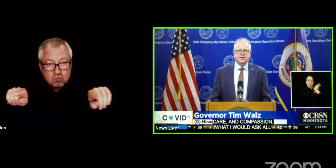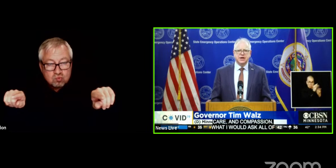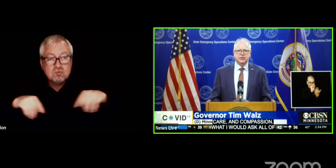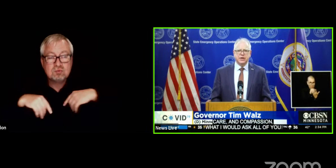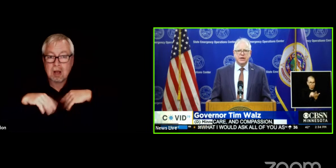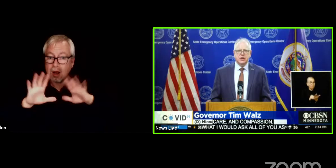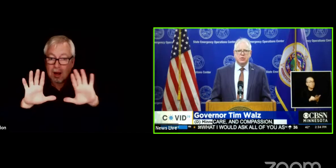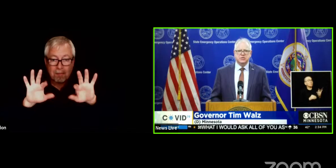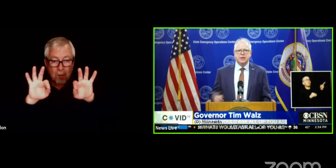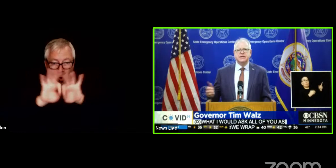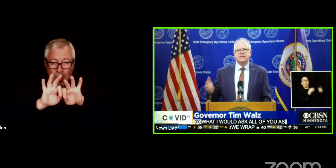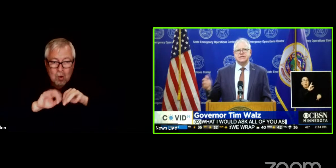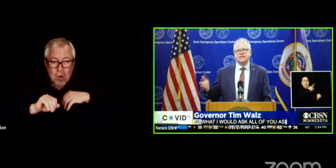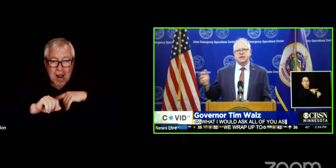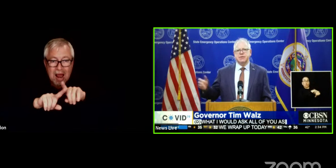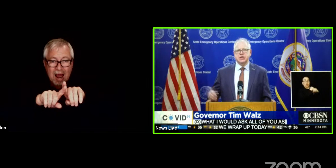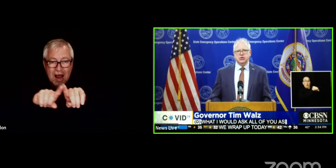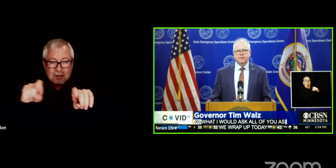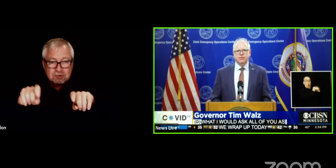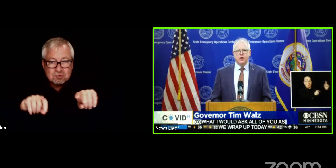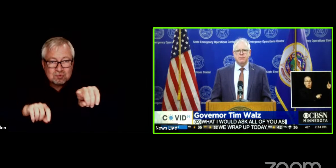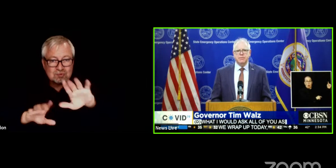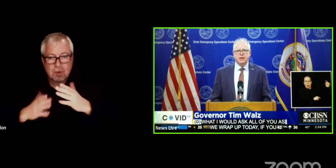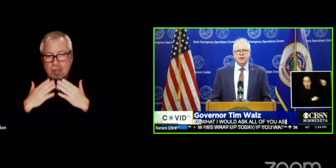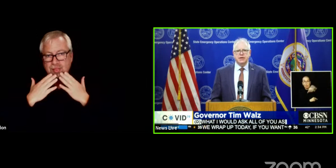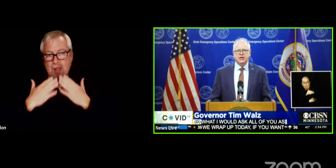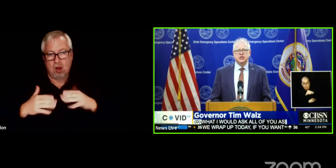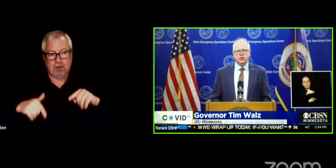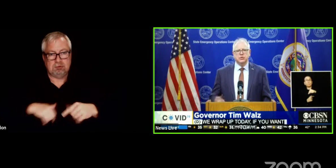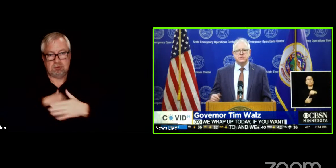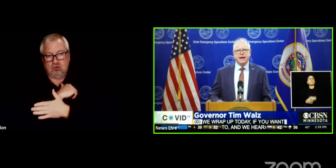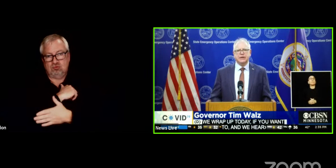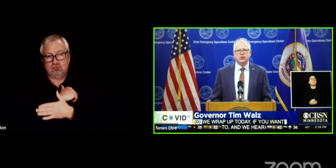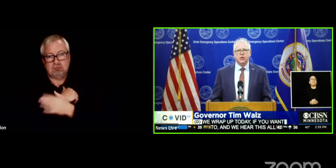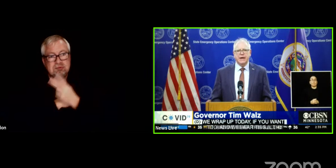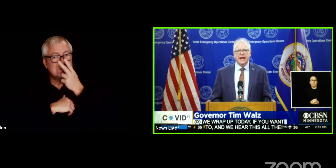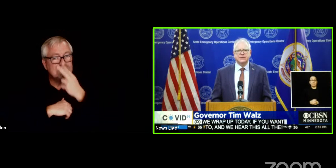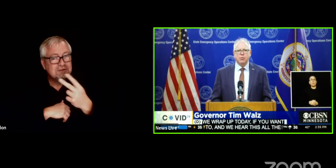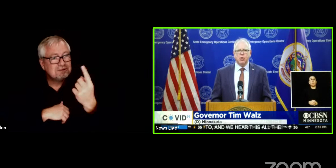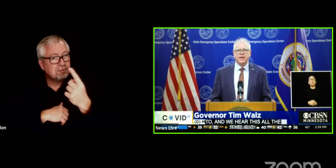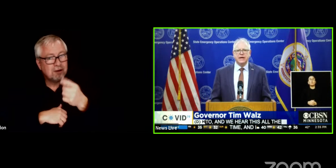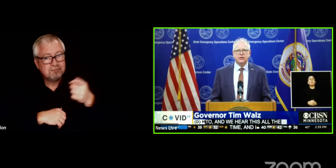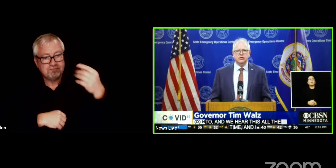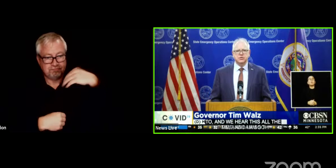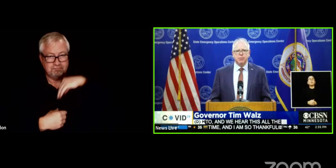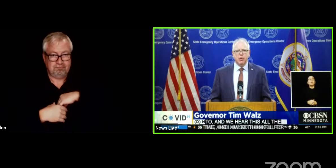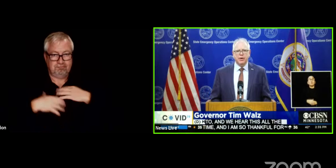COUNTRY, WHEN SOMEBODY SEES SOMEBODY IN UNIFORM, THEY SHOW THE RESPECTS TO THEM AND ASK THEM WHAT THEY CAN DO TO SUPPORT